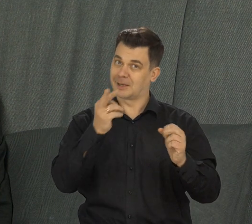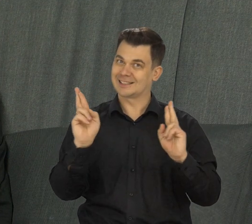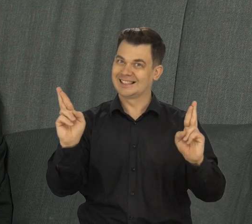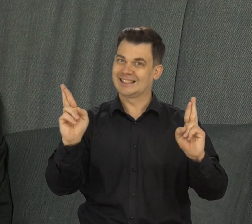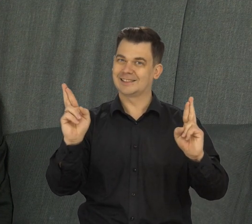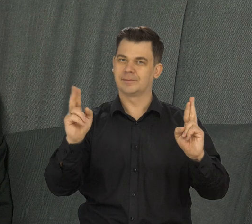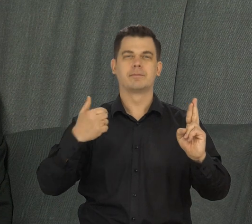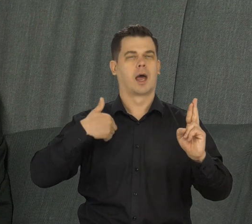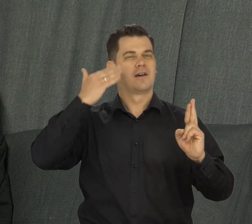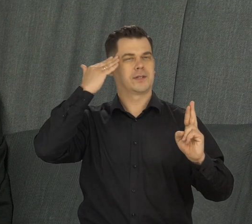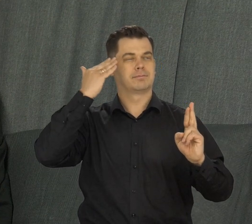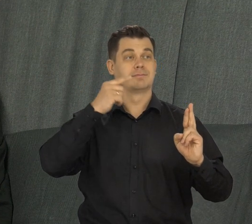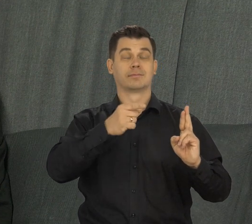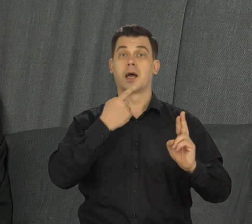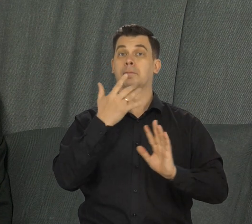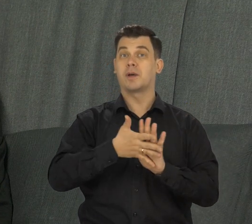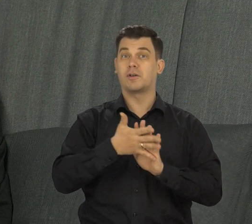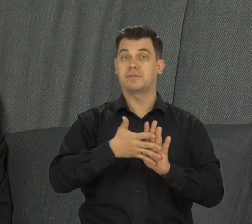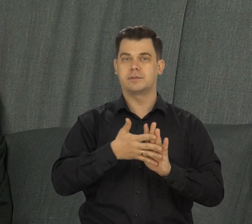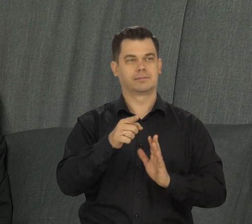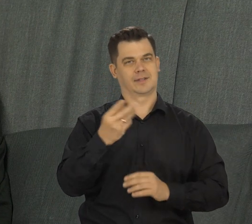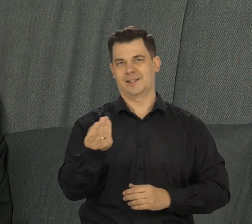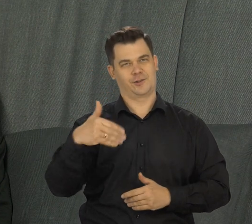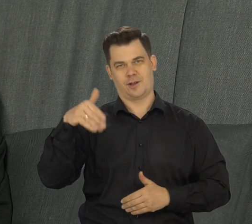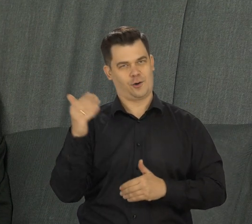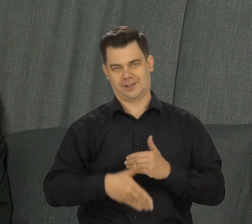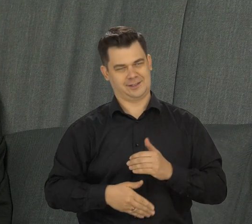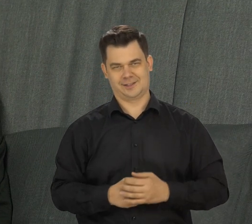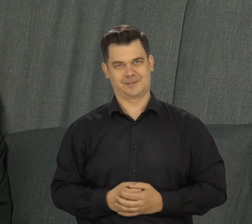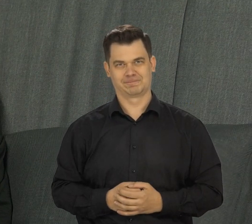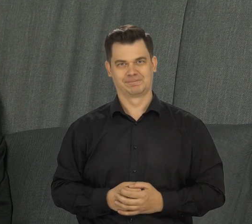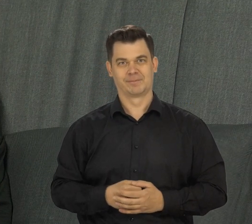However, I already know that my adventure with sign language will definitely not end.